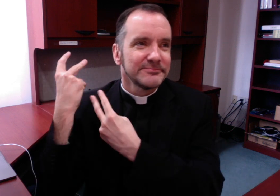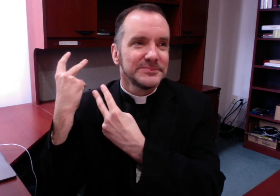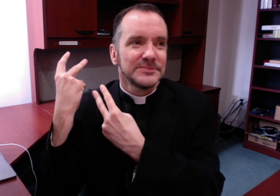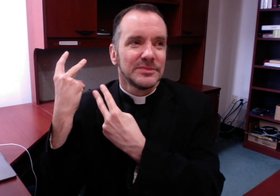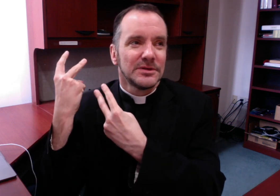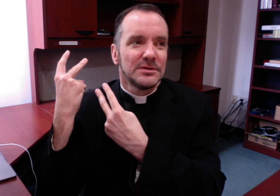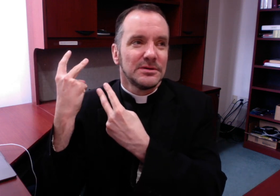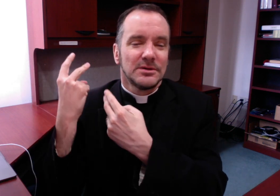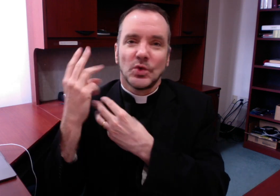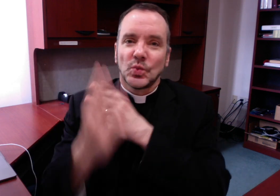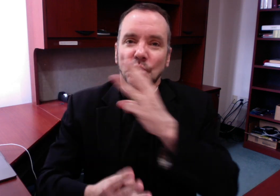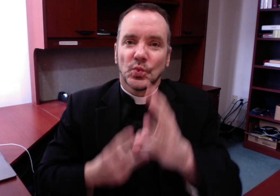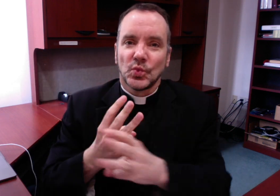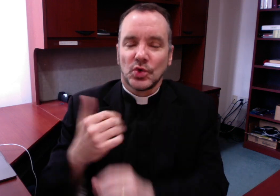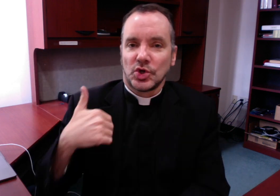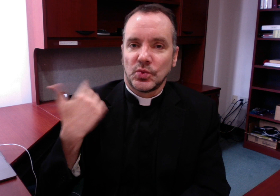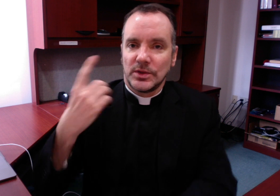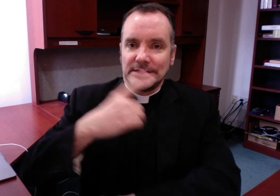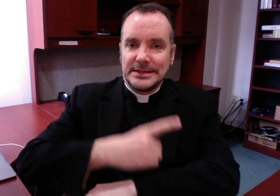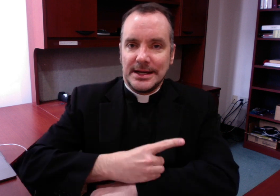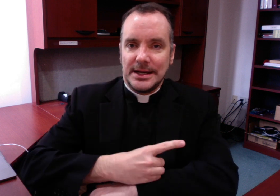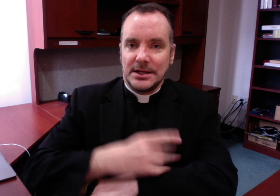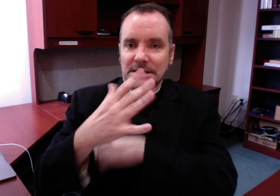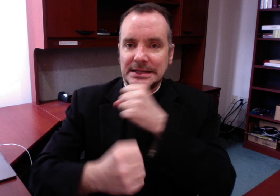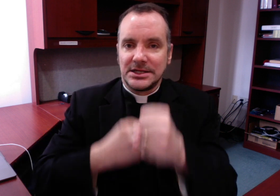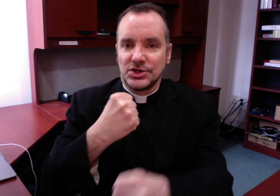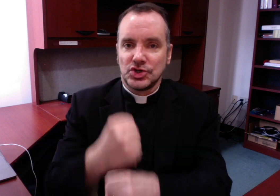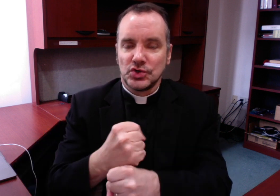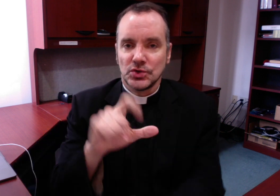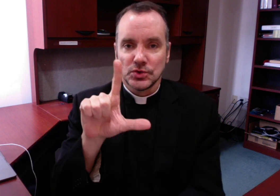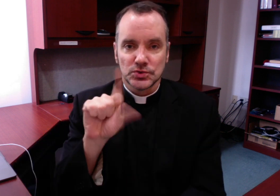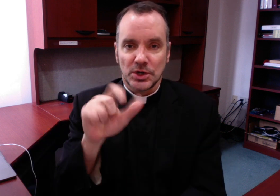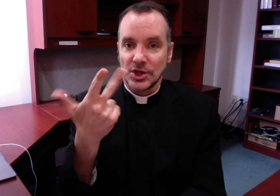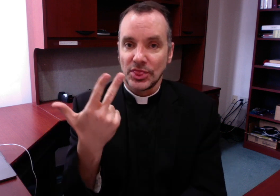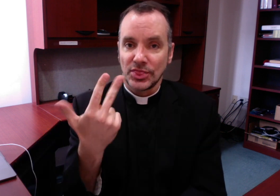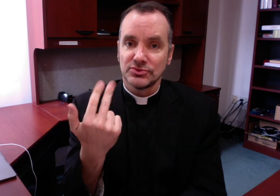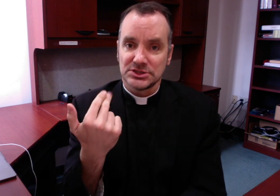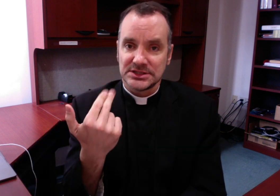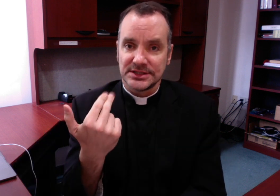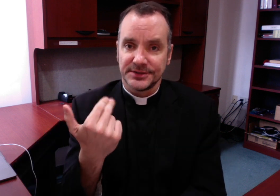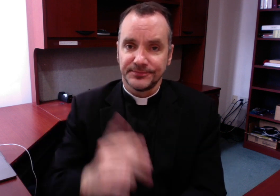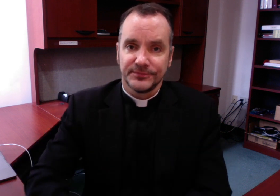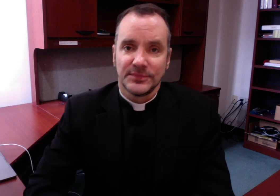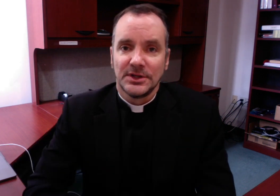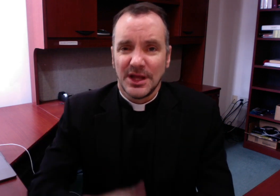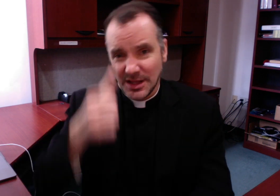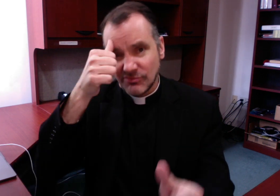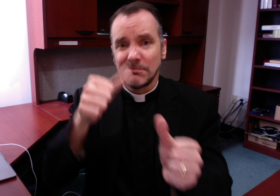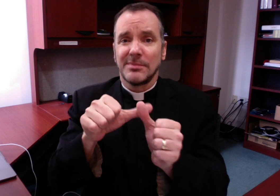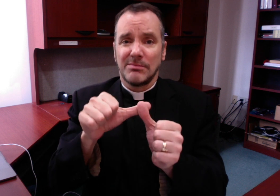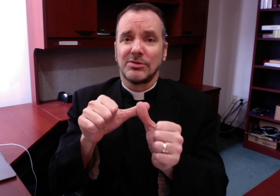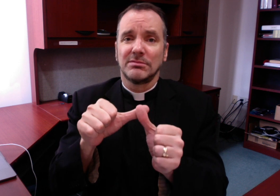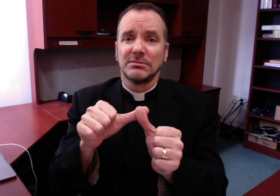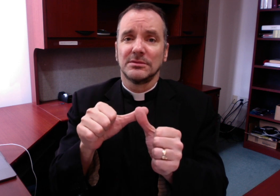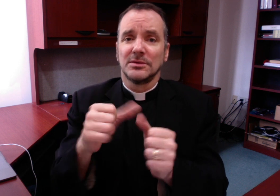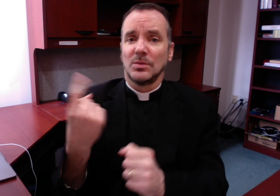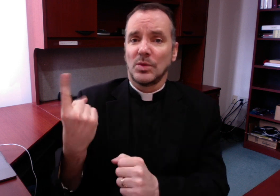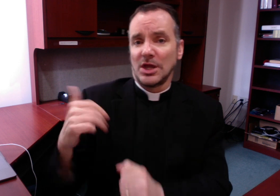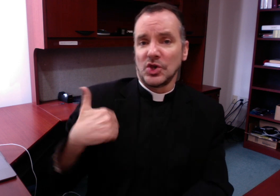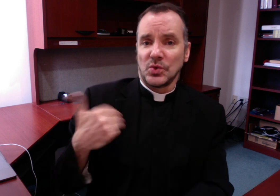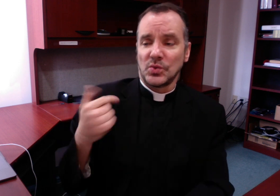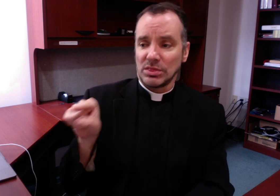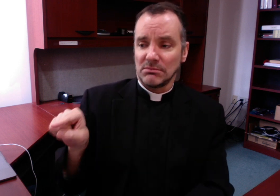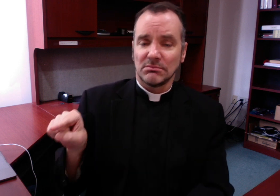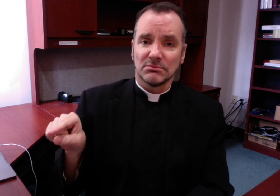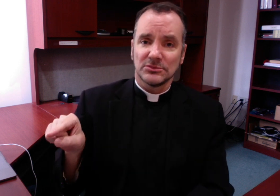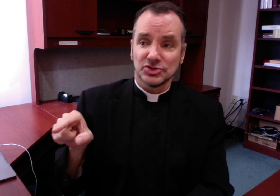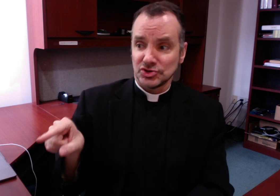experience that I had many years ago at World Youth Day in 2013. I remember at